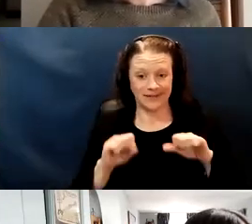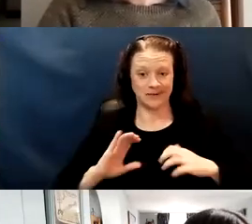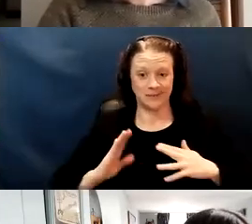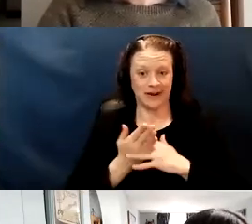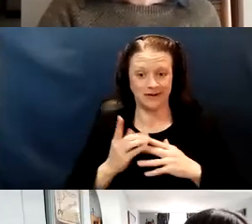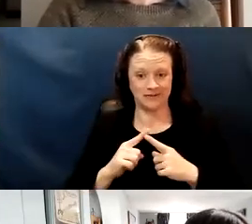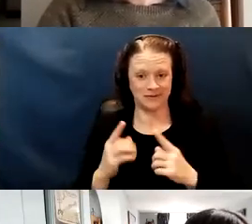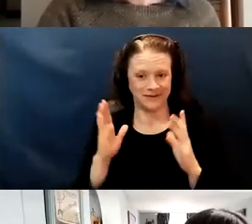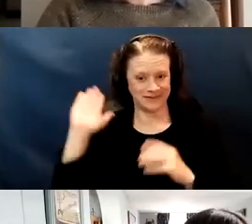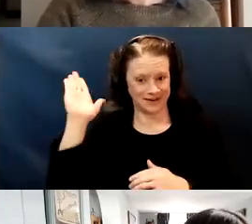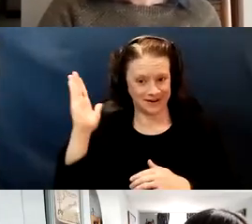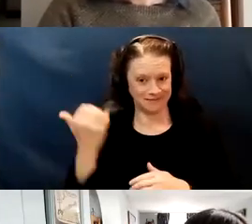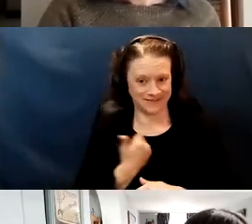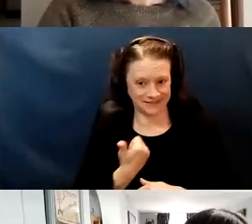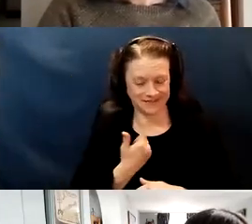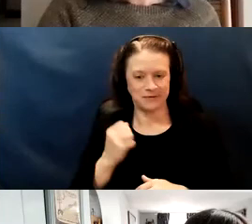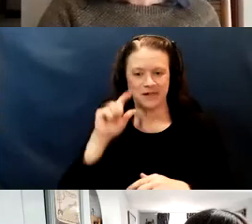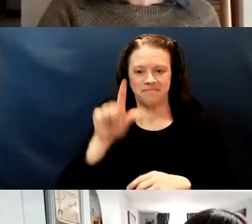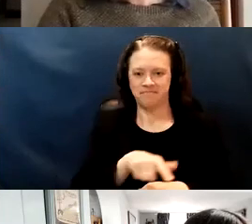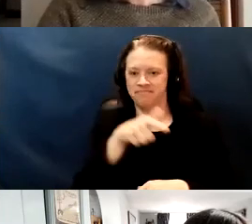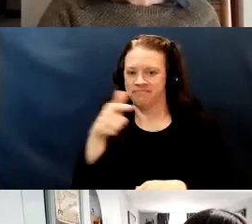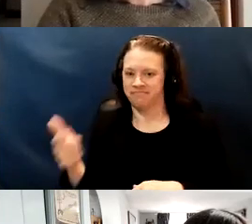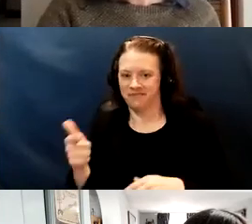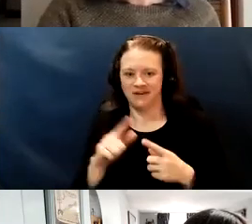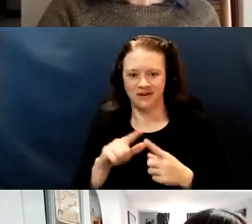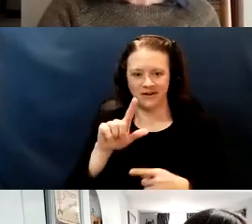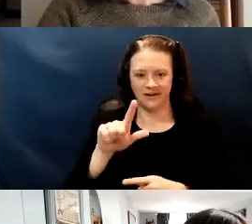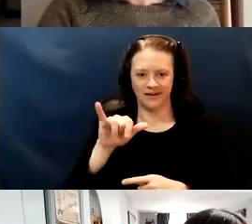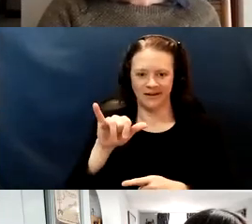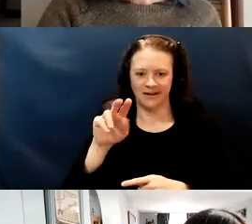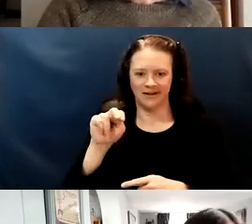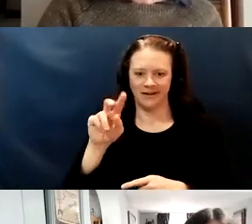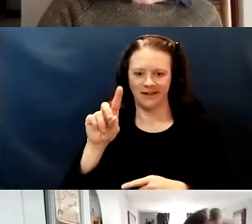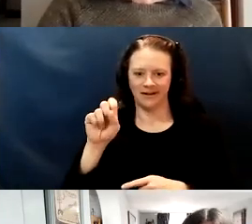I will pass the microphone over to Lindsay Drexler. Lindsay is a